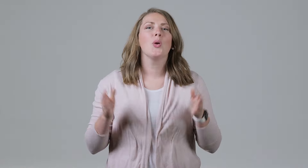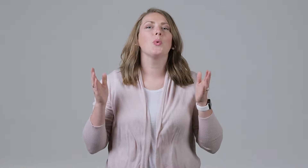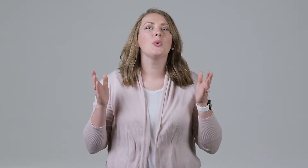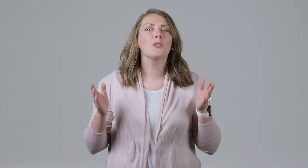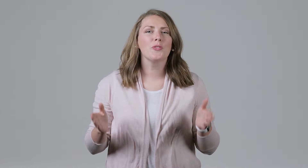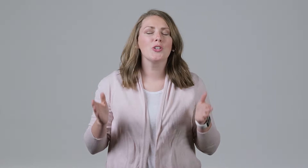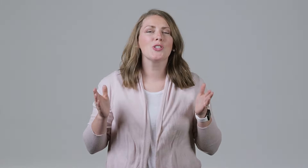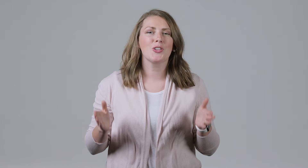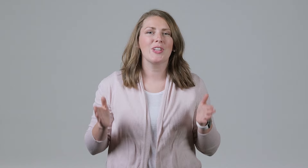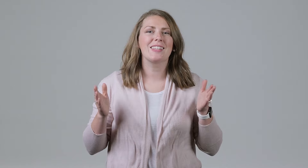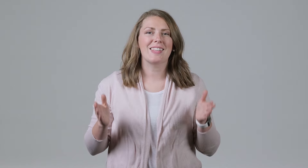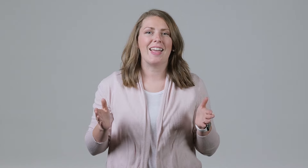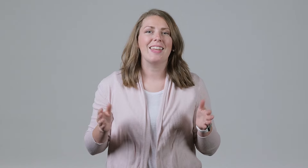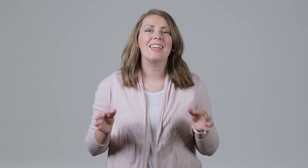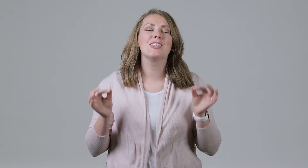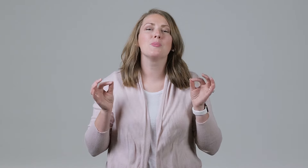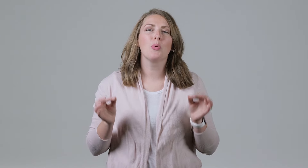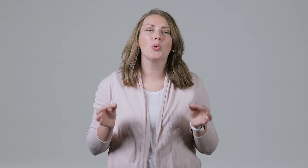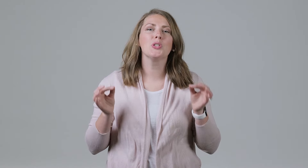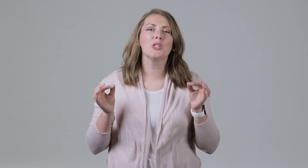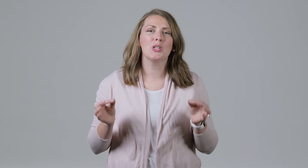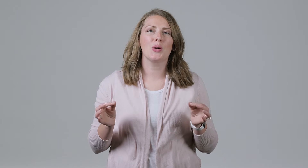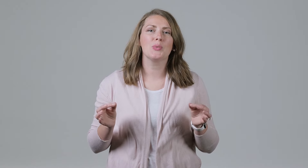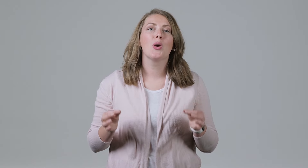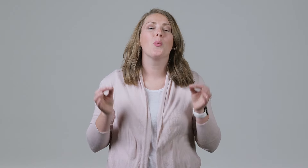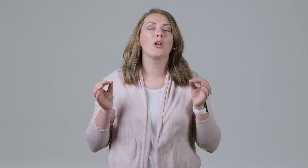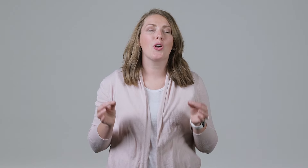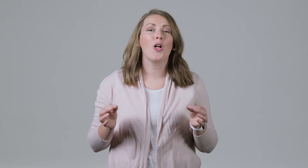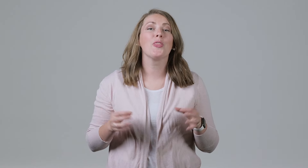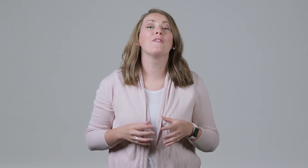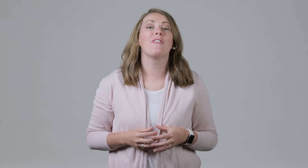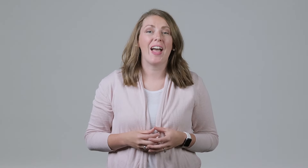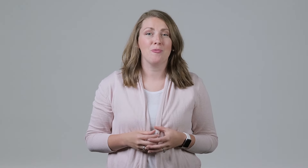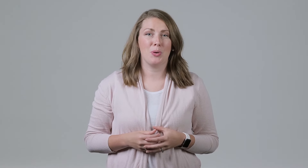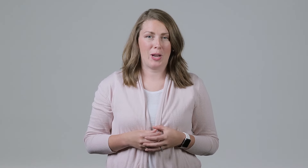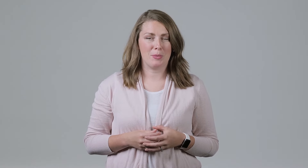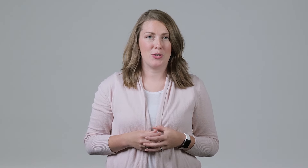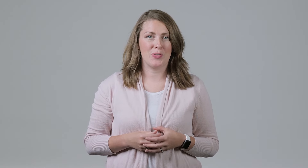When you are first learning a sign it's important to note what are called the five parameters of